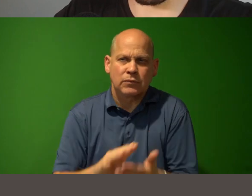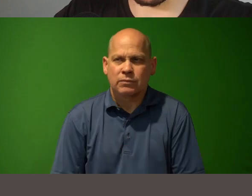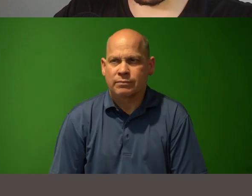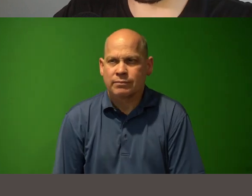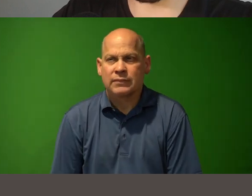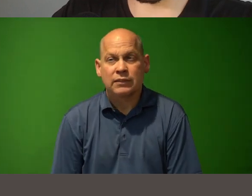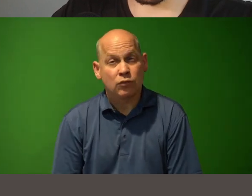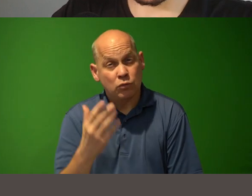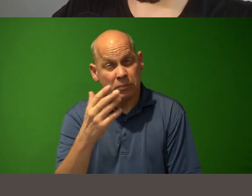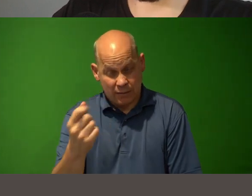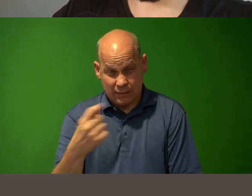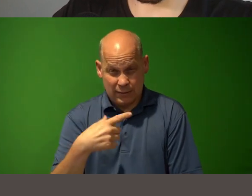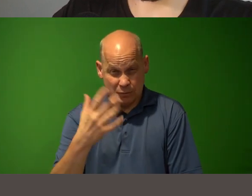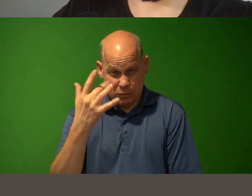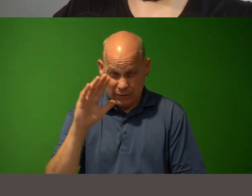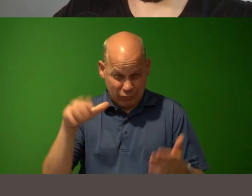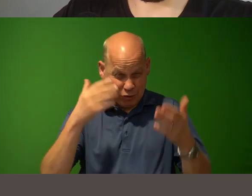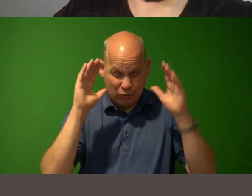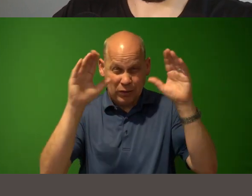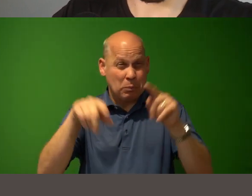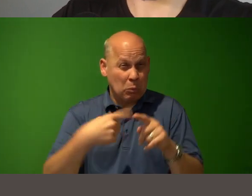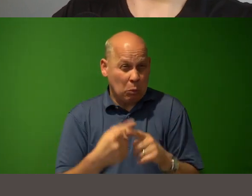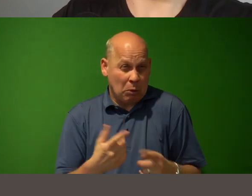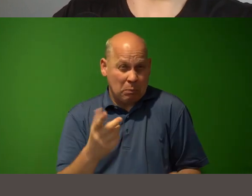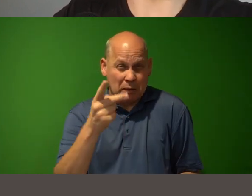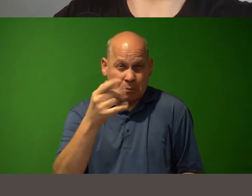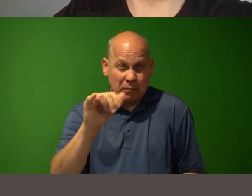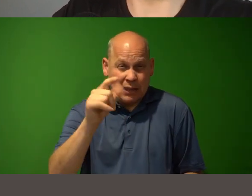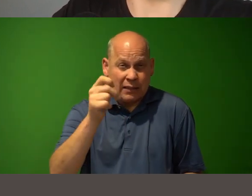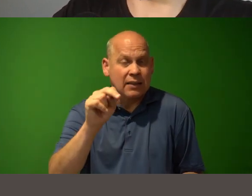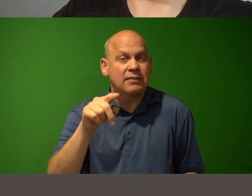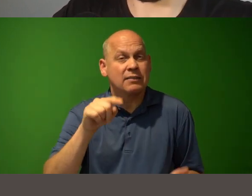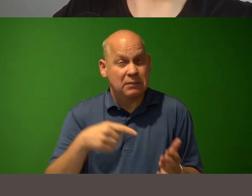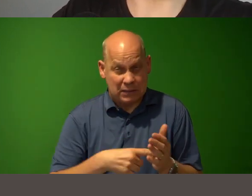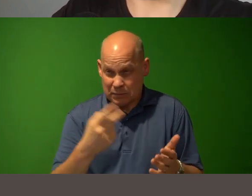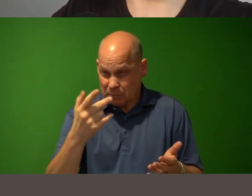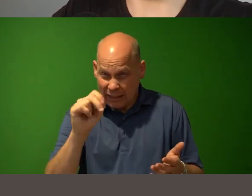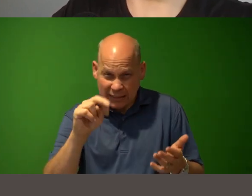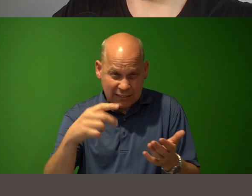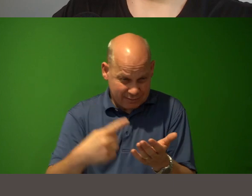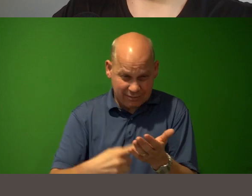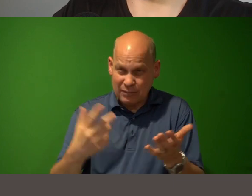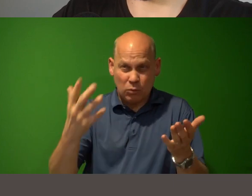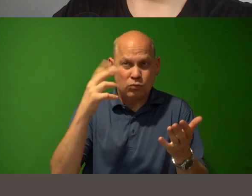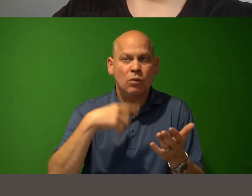And you might be asking, this is all great, but what about Python? This is a Python talk. So let's talk about Python.